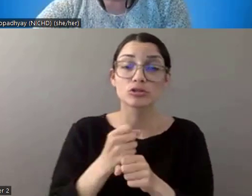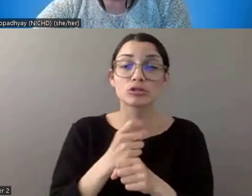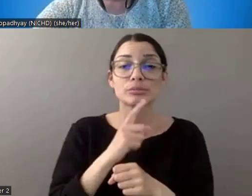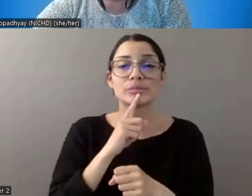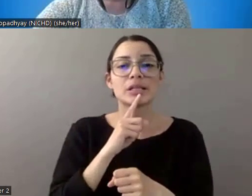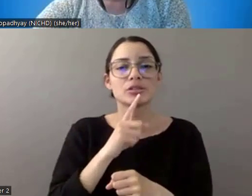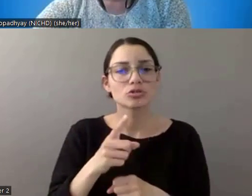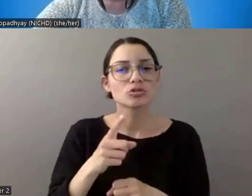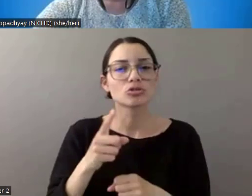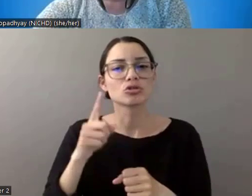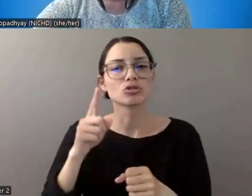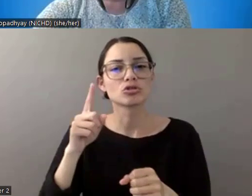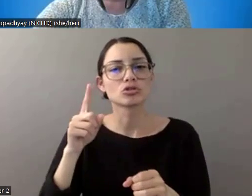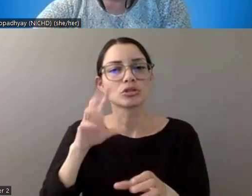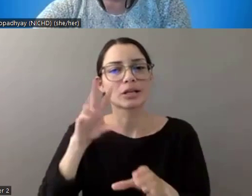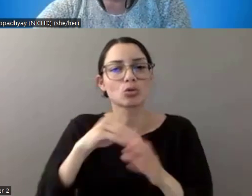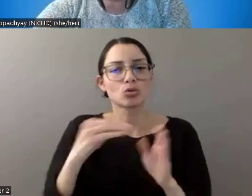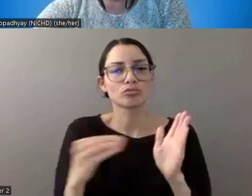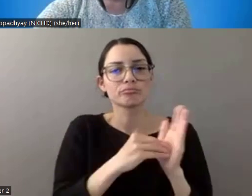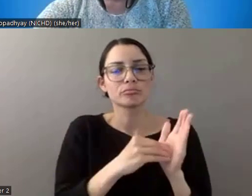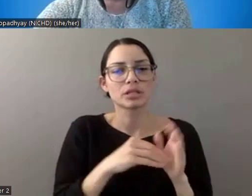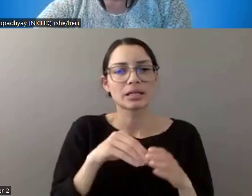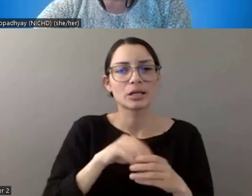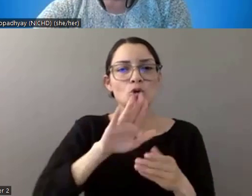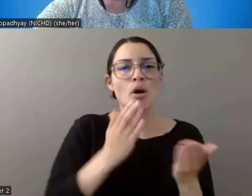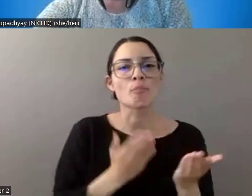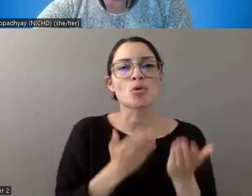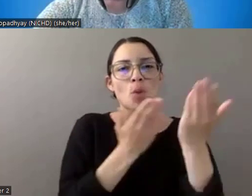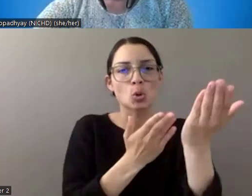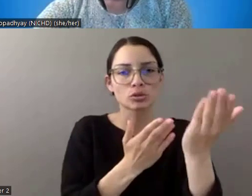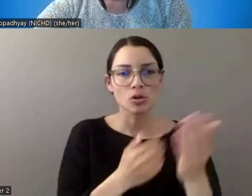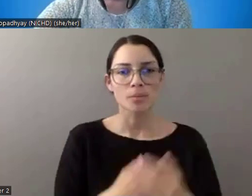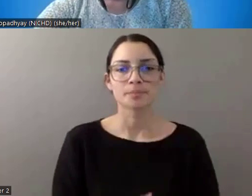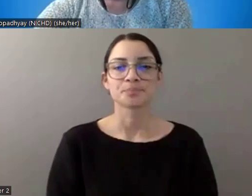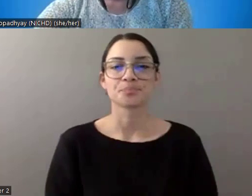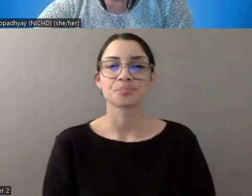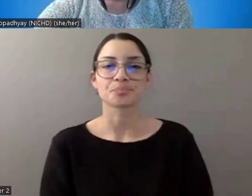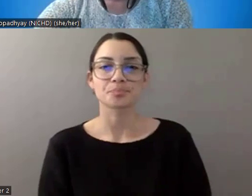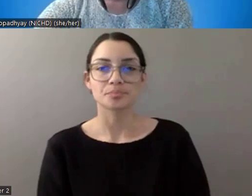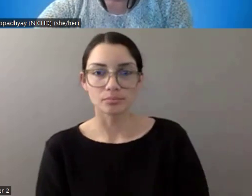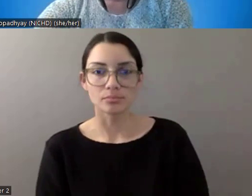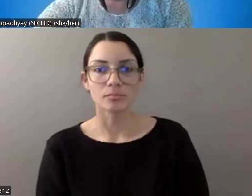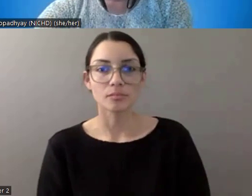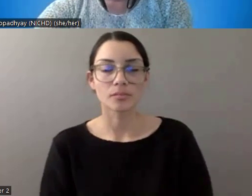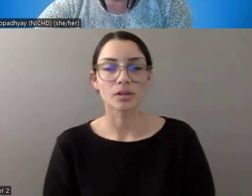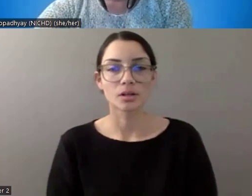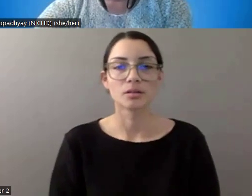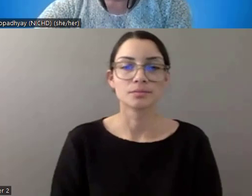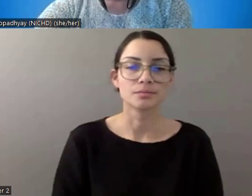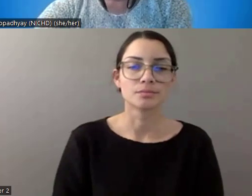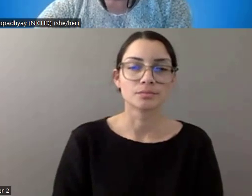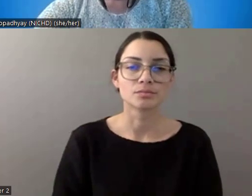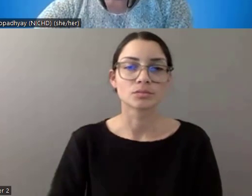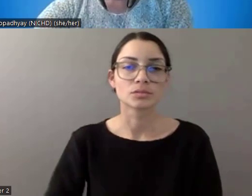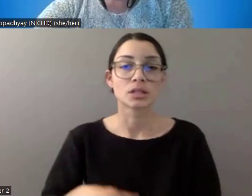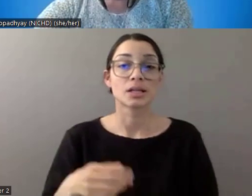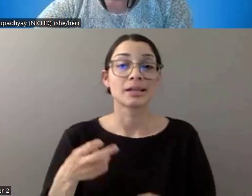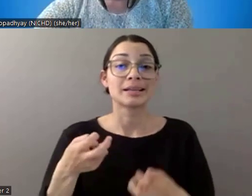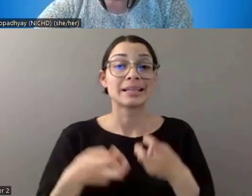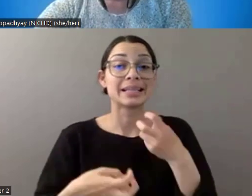These criteria do not receive a separate score, but issue with this component might affect the overall success of the application.